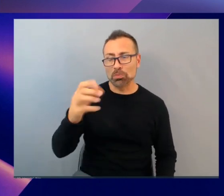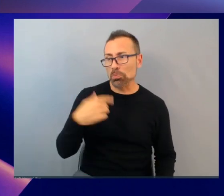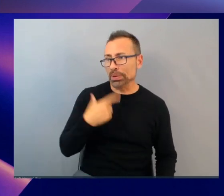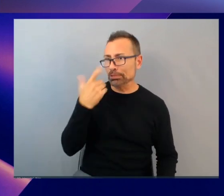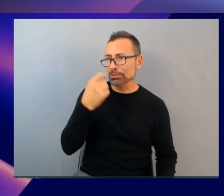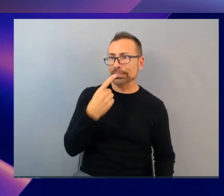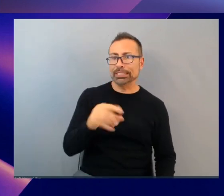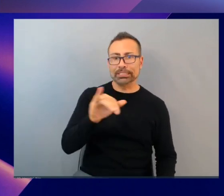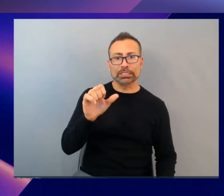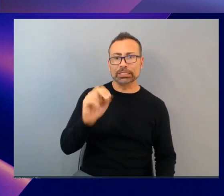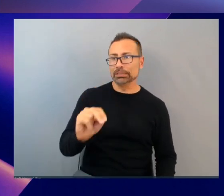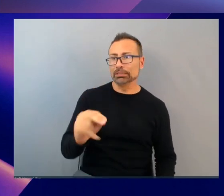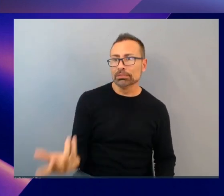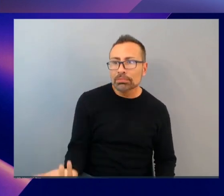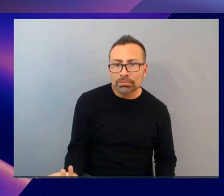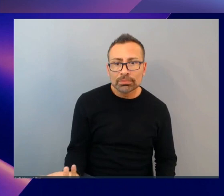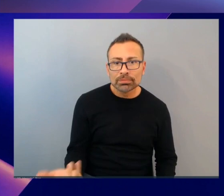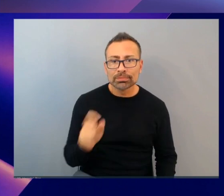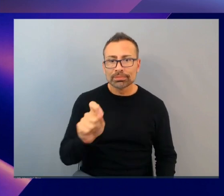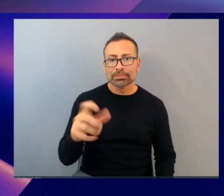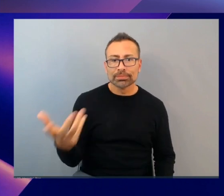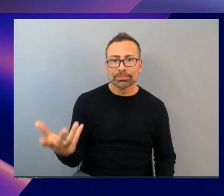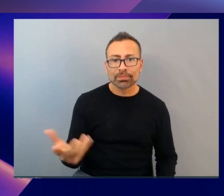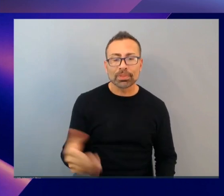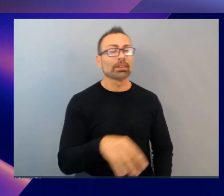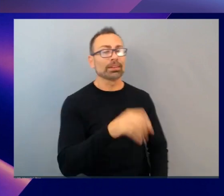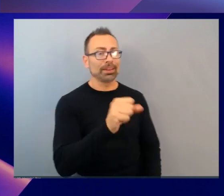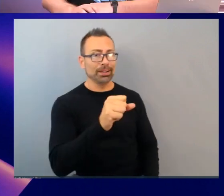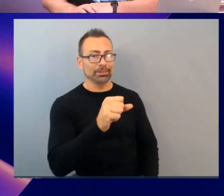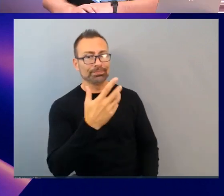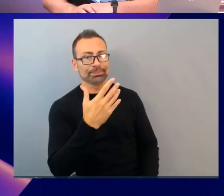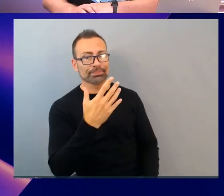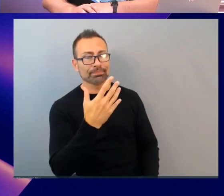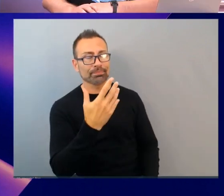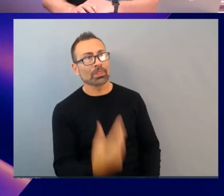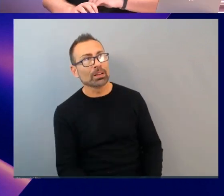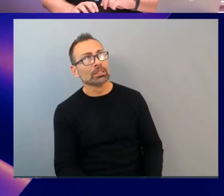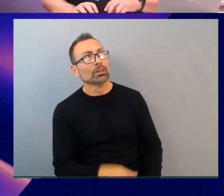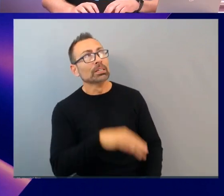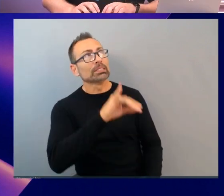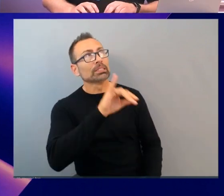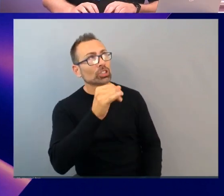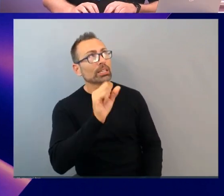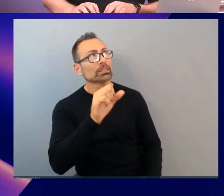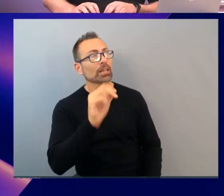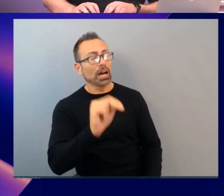Yeah. So, it's JSON. It says, like-